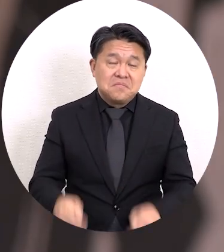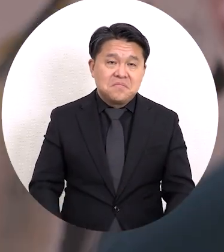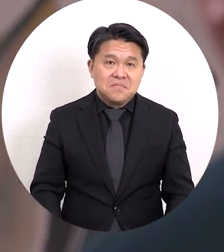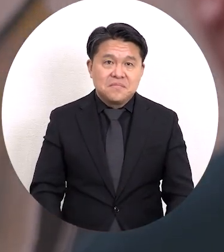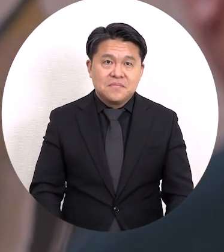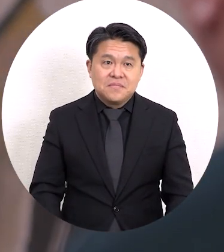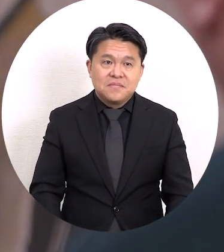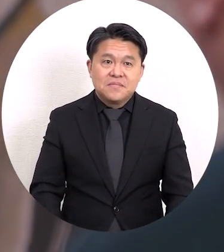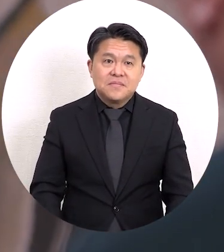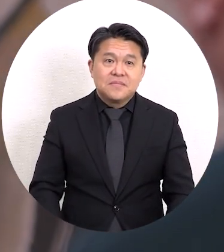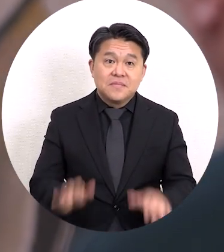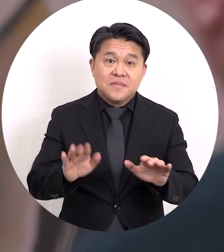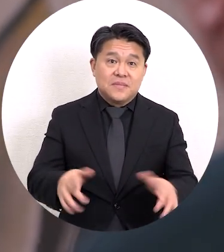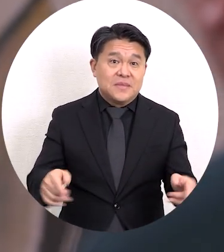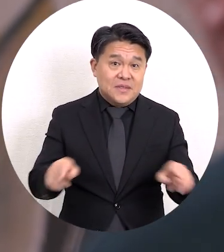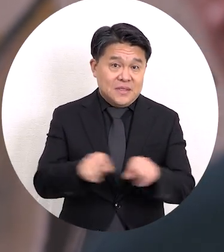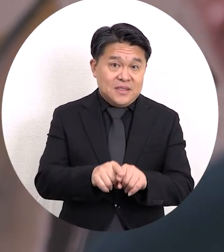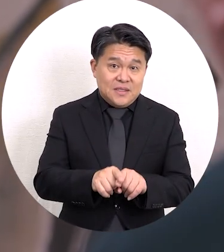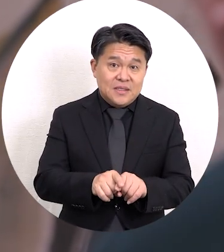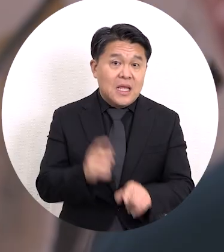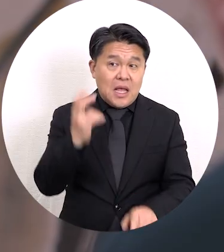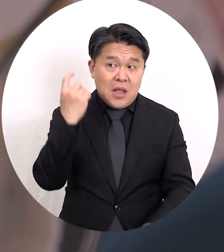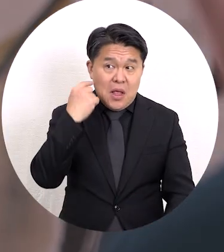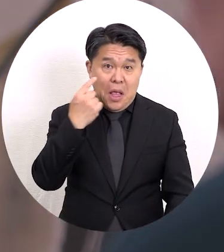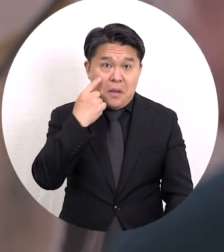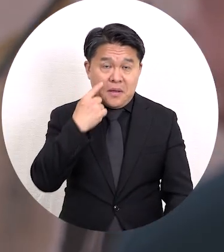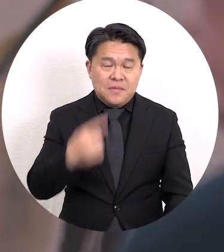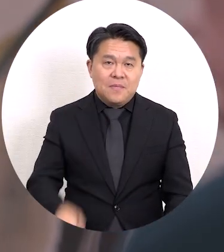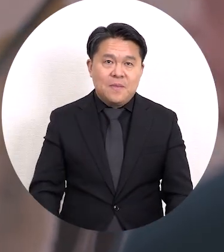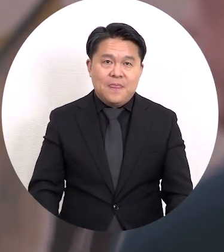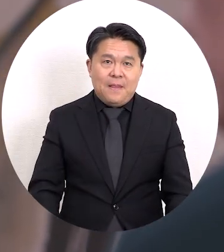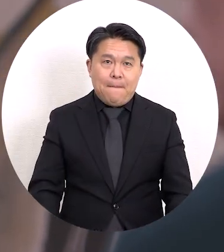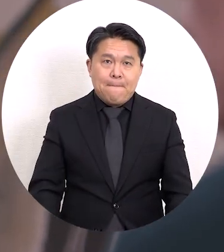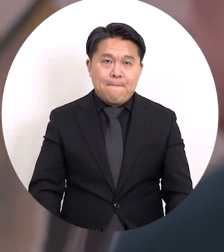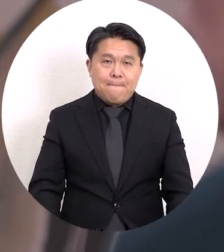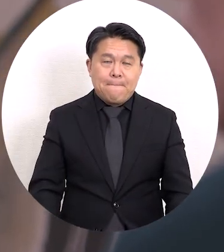It seems like a great idea to listen to it together here.